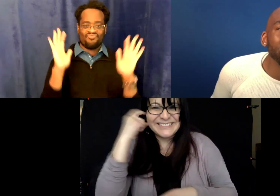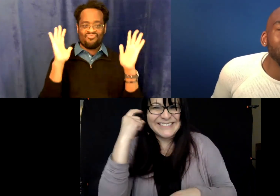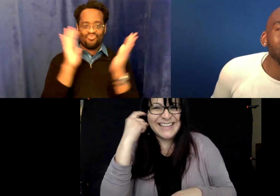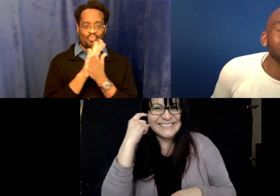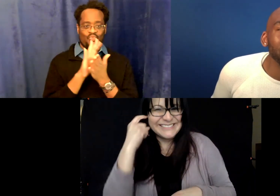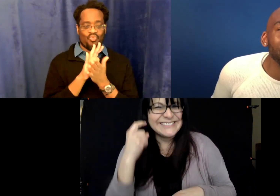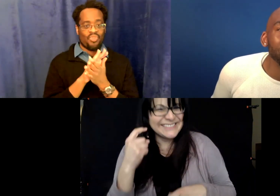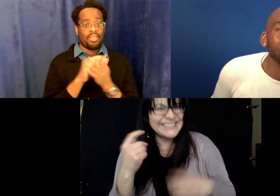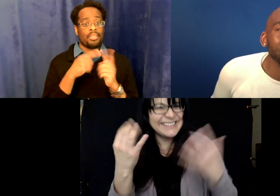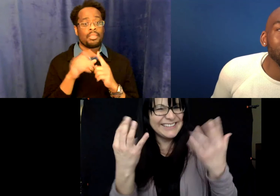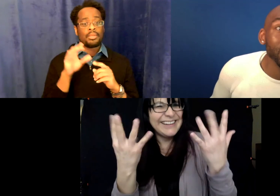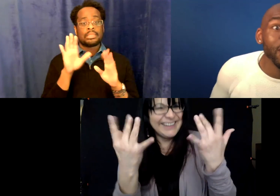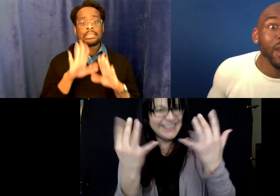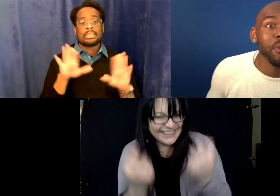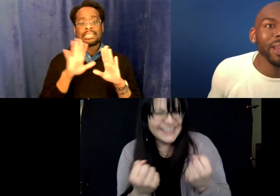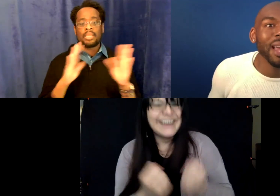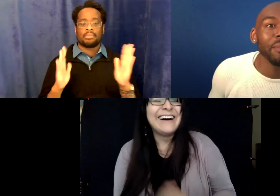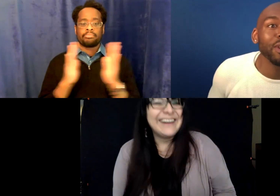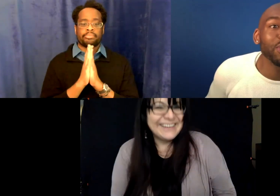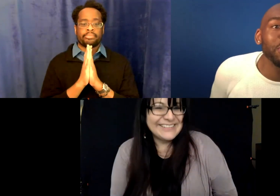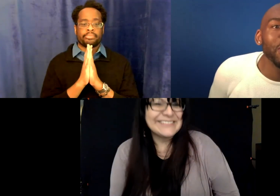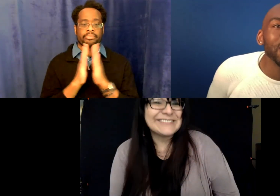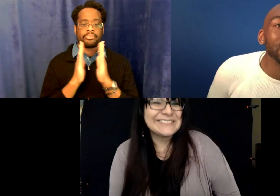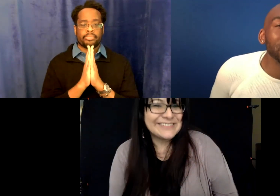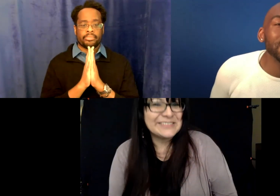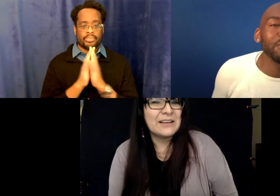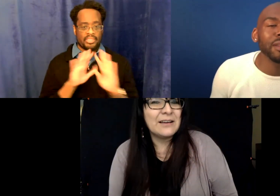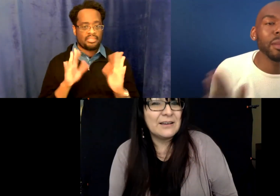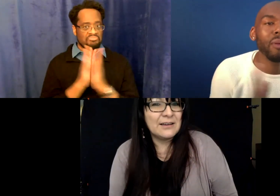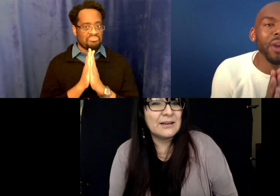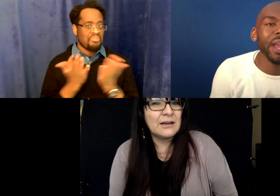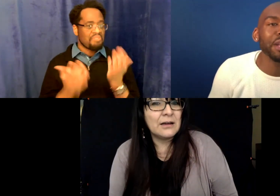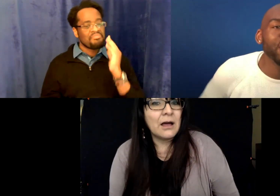was both fists and then we were excited because school and sunday was the prayer hands for church